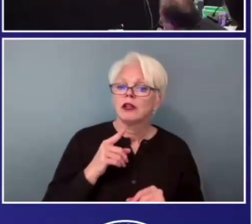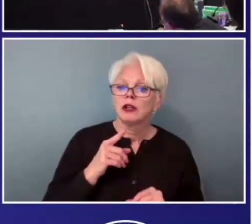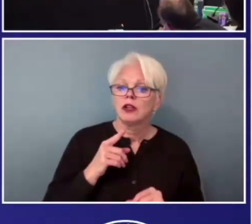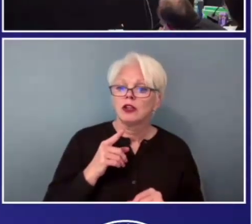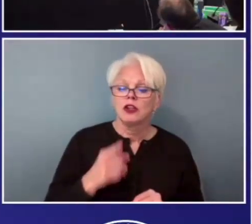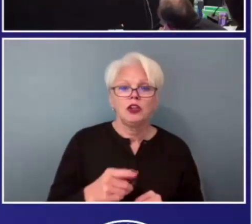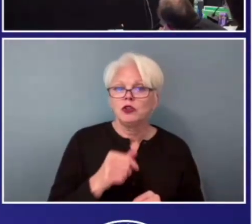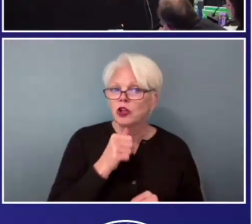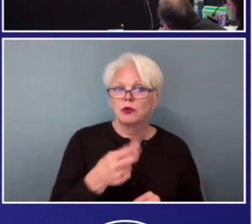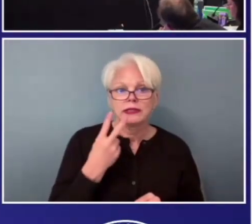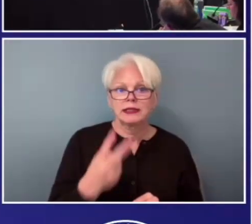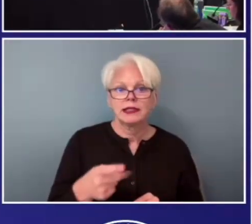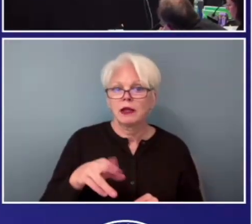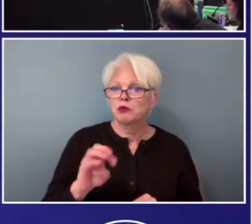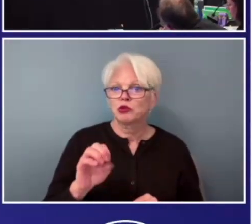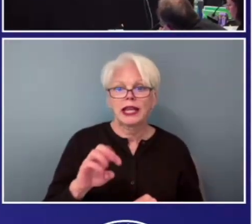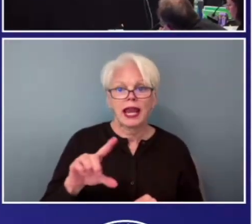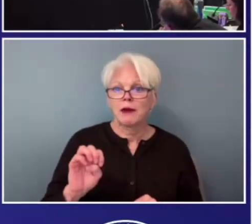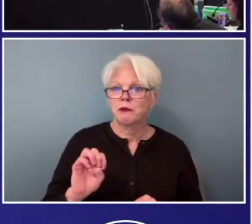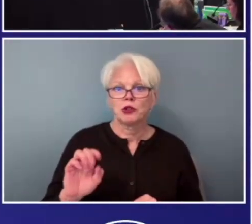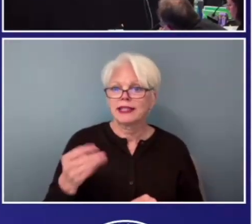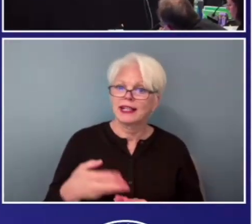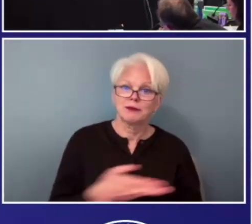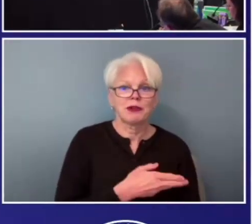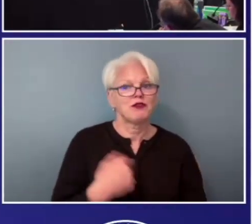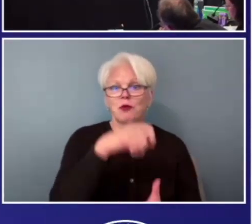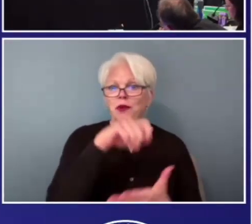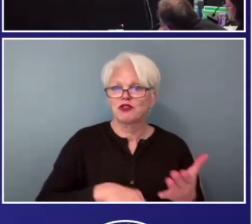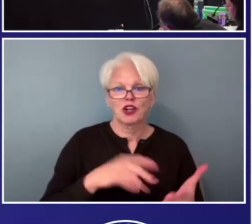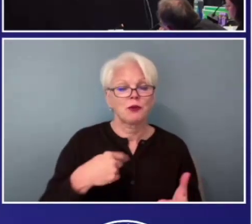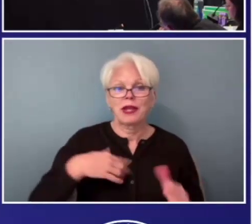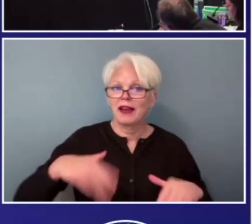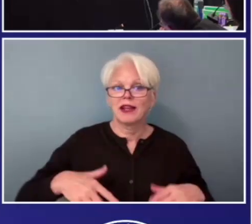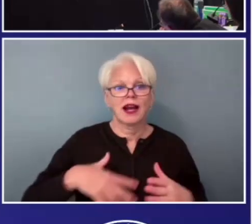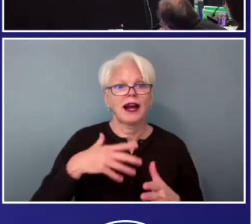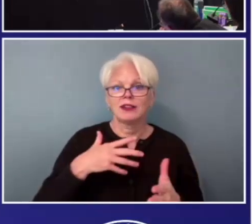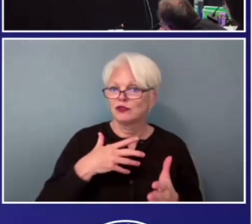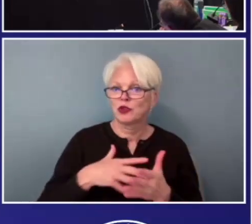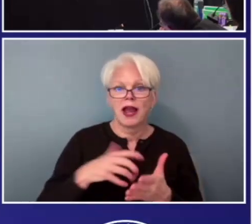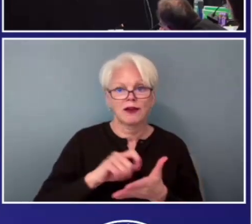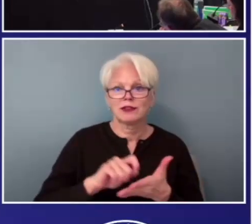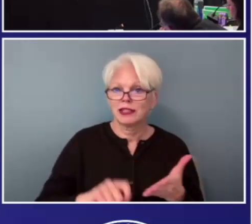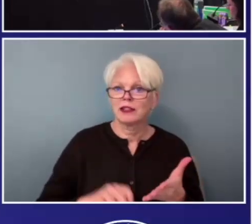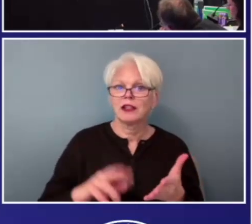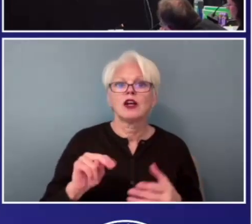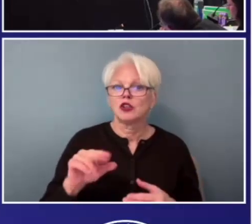preamble text prior to us writing it. And so we have not drafted a notice of proposed rulemaking at this point.